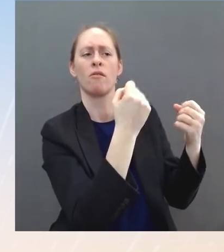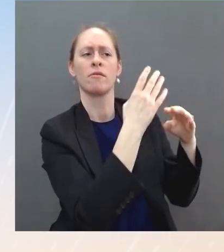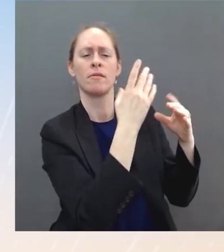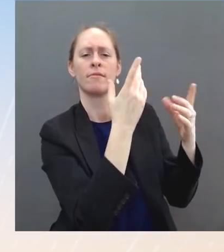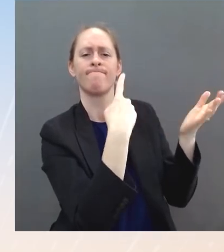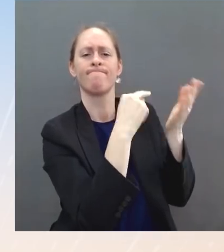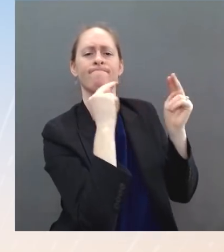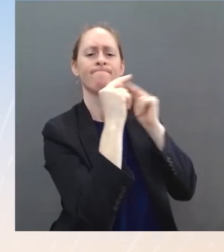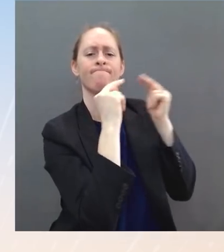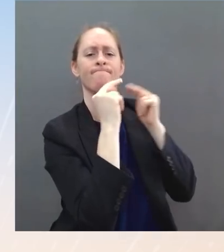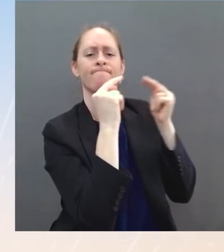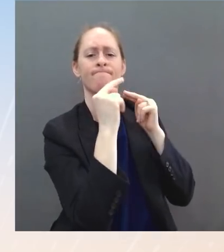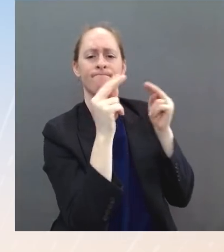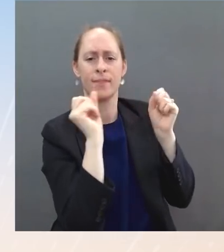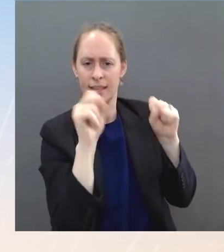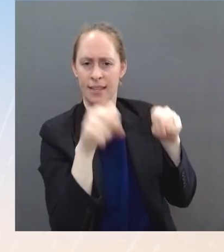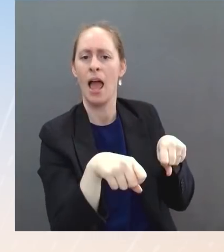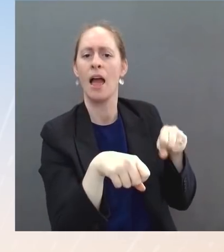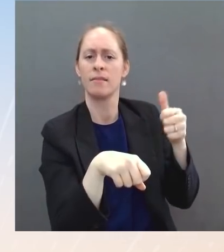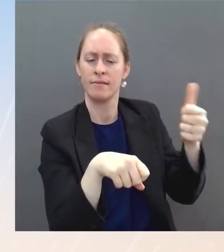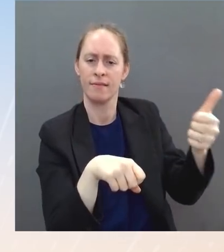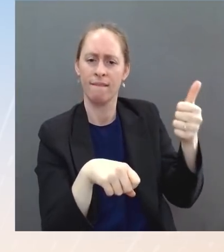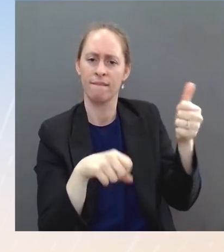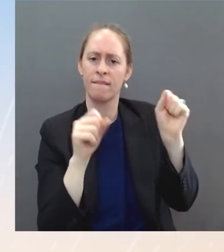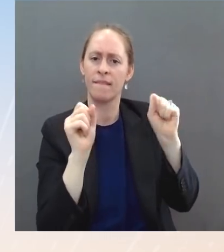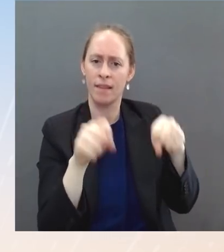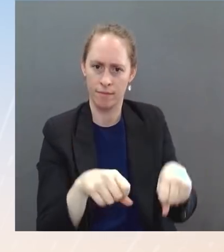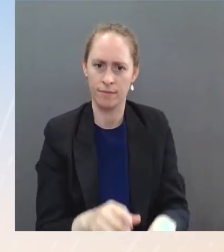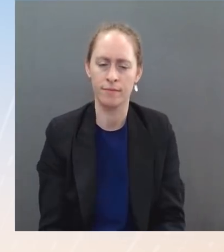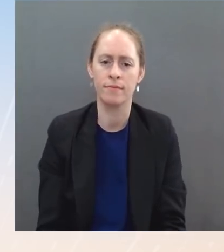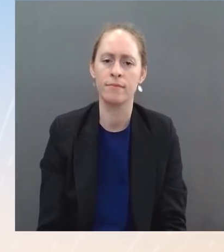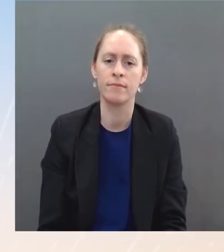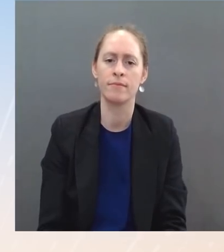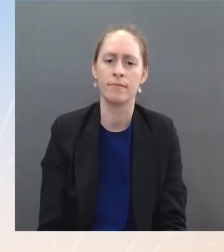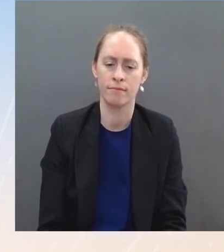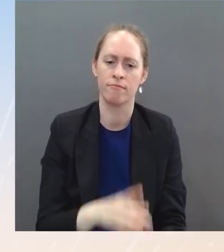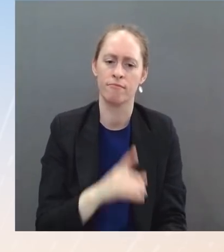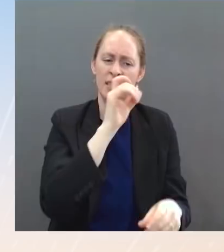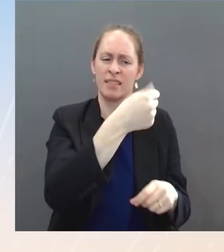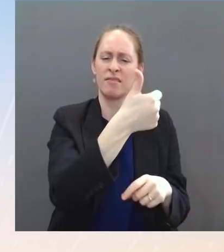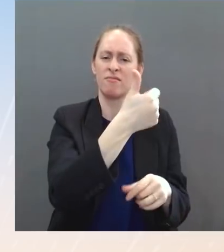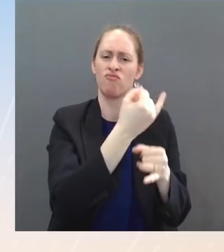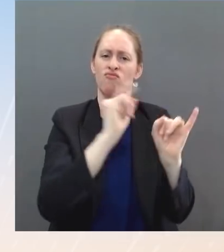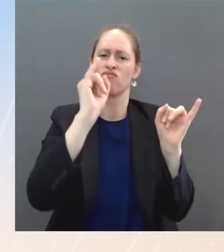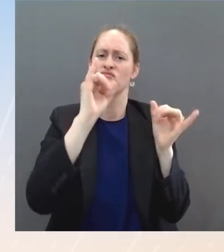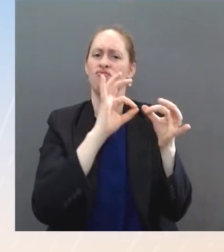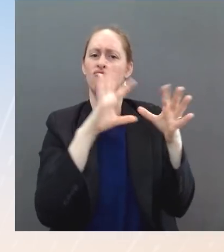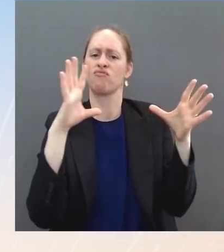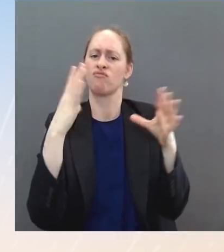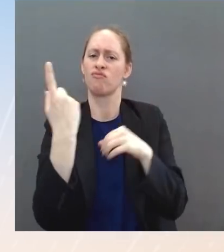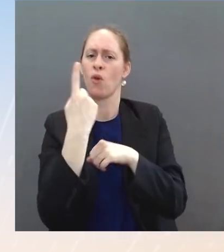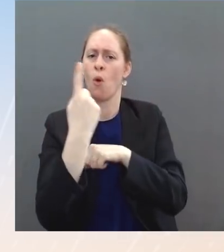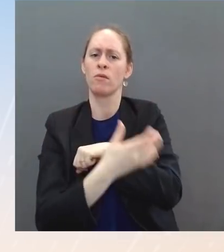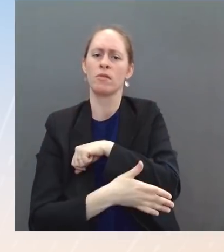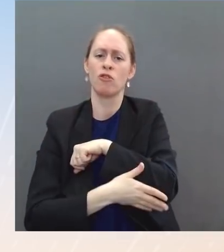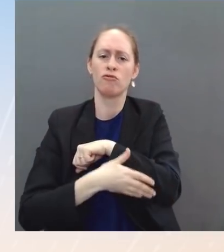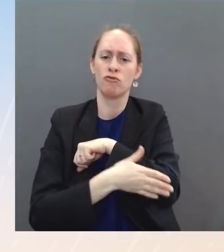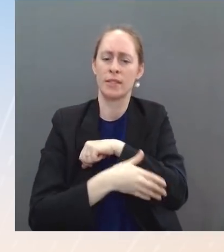And we have told them that we are prepared to do our part to support that, including by ensuring that Ukraine has the means to defend itself in the future.